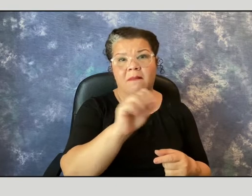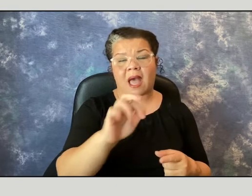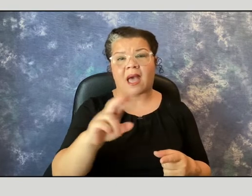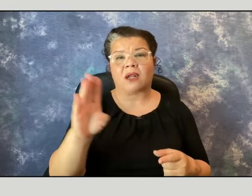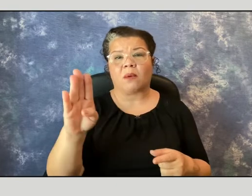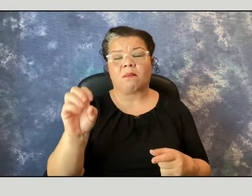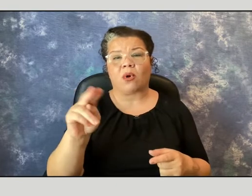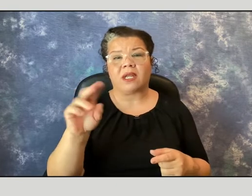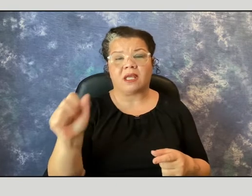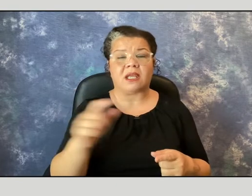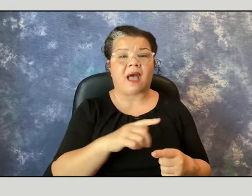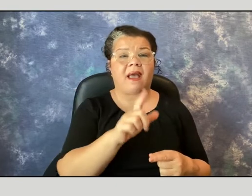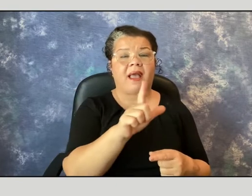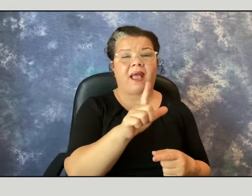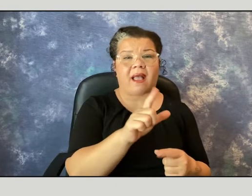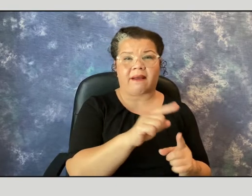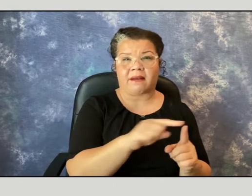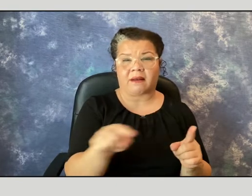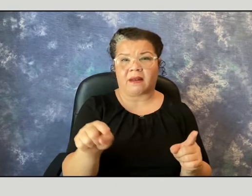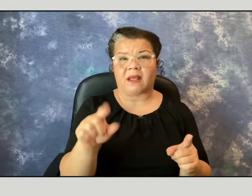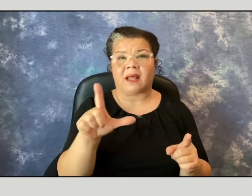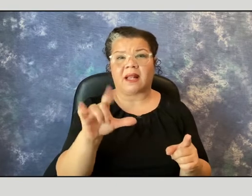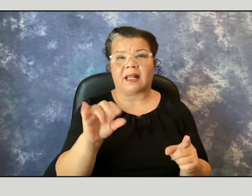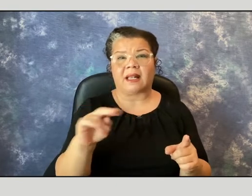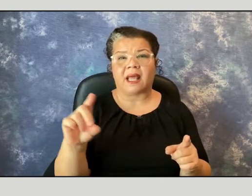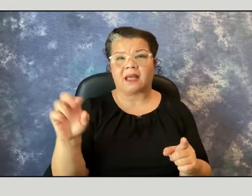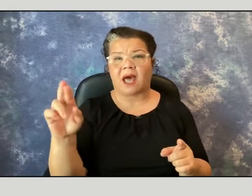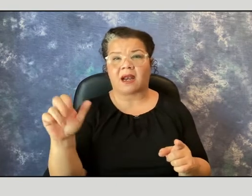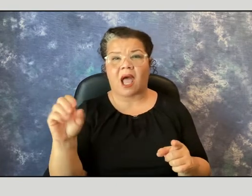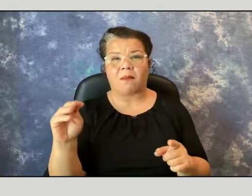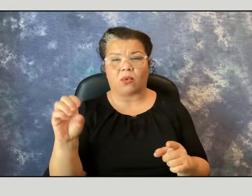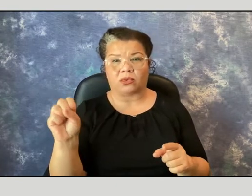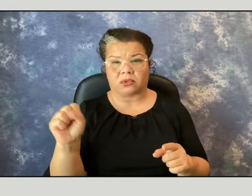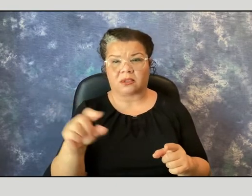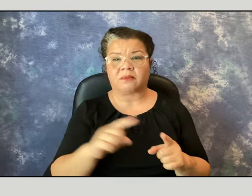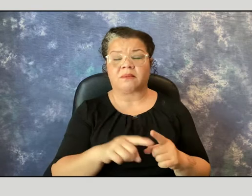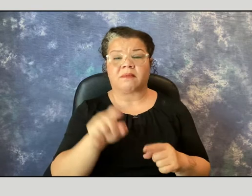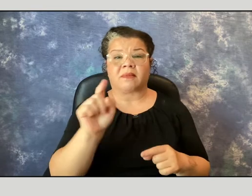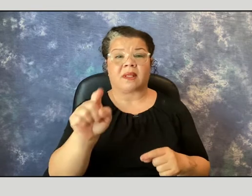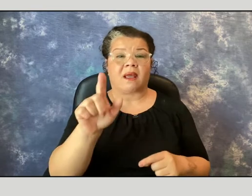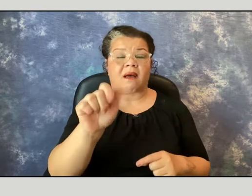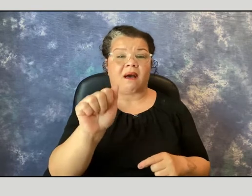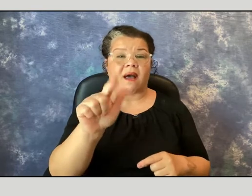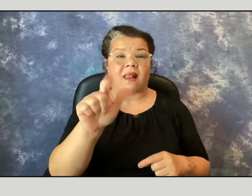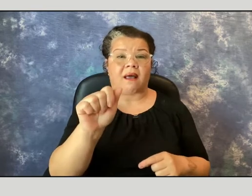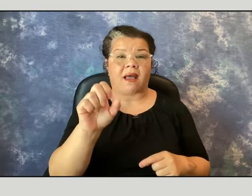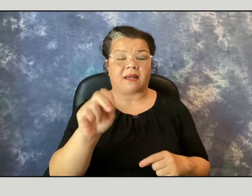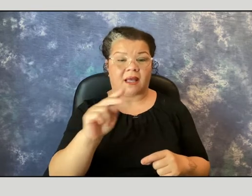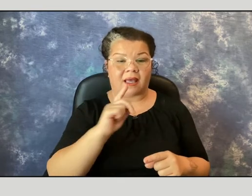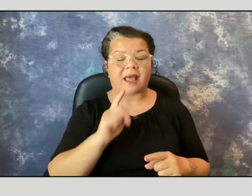Alana Casanova-Burgess is host and producer of the critically acclaimed podcast